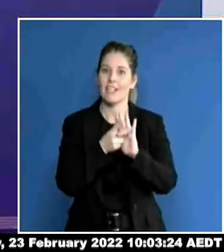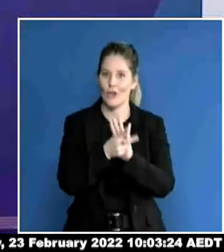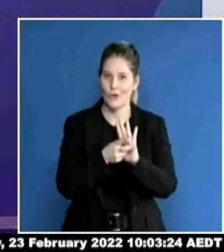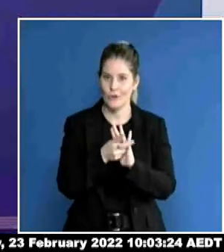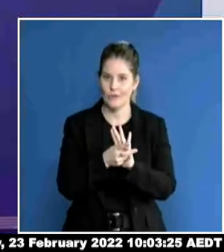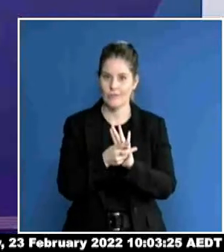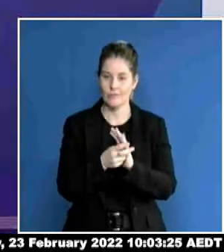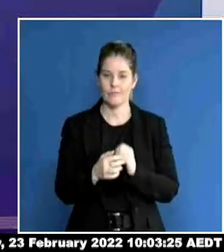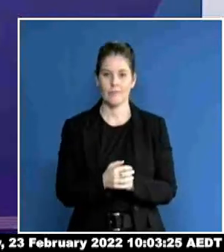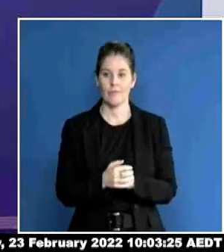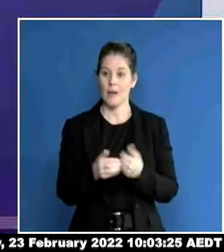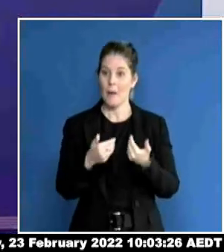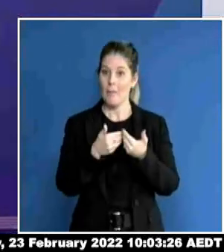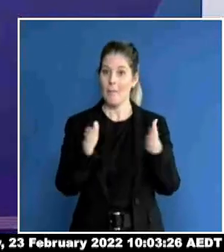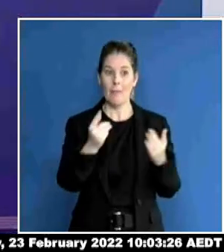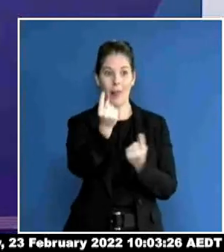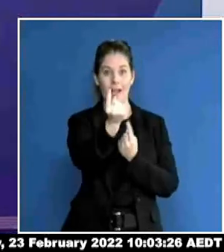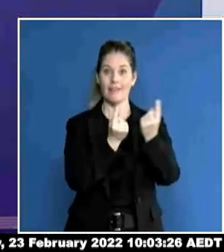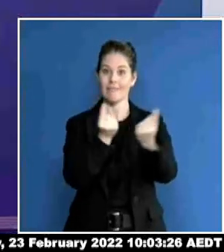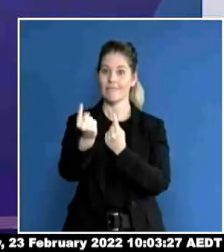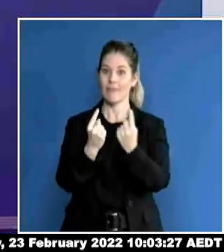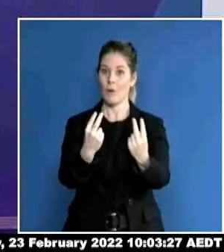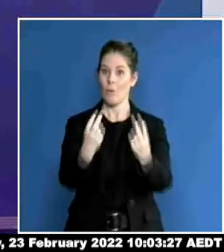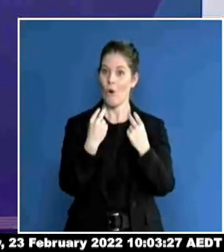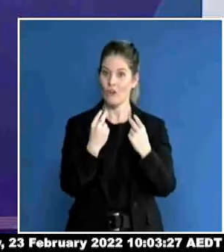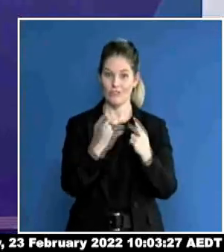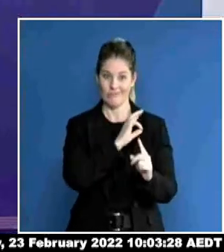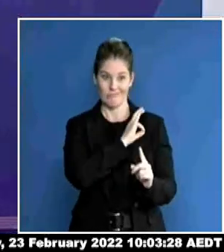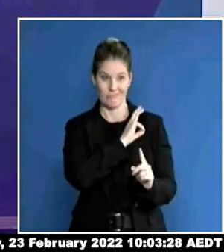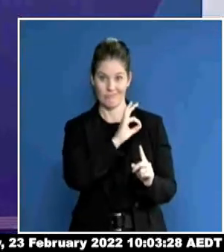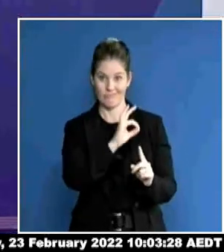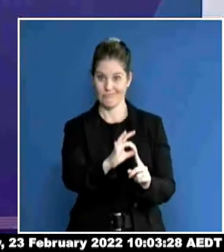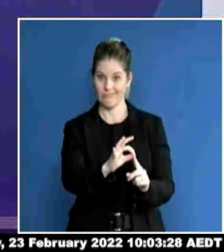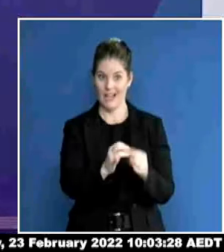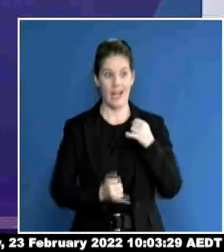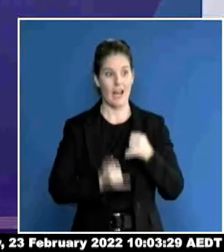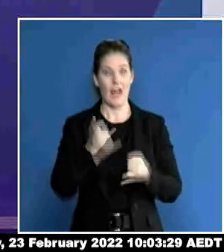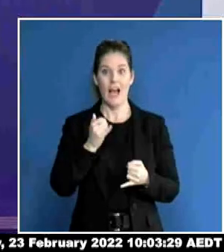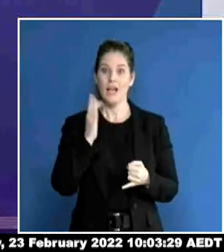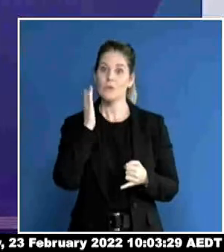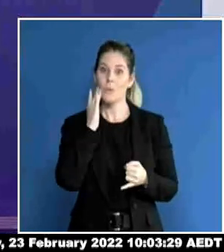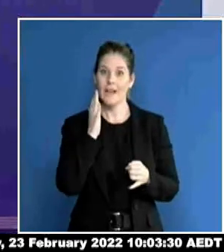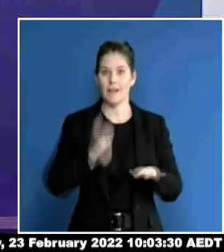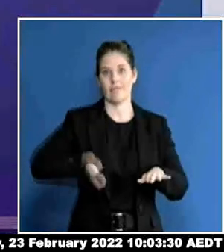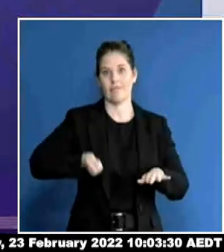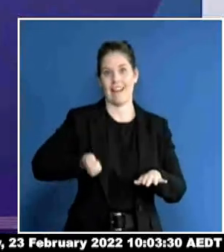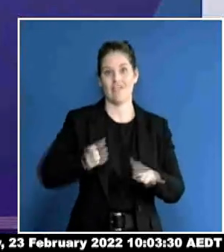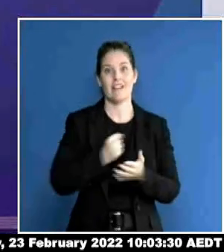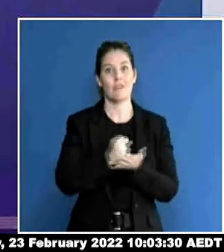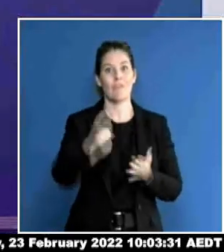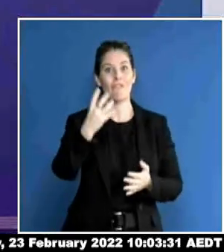hearing 14 which was conducted in Adelaide in June 2021.